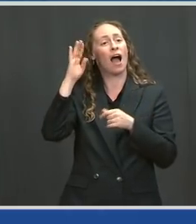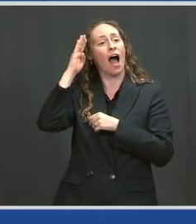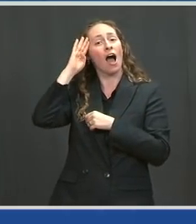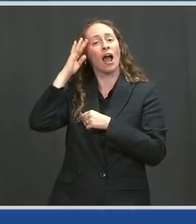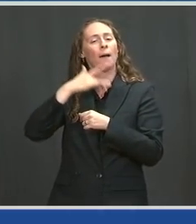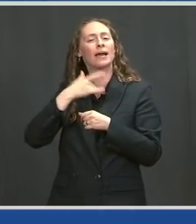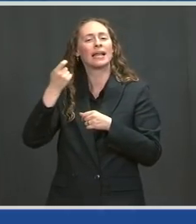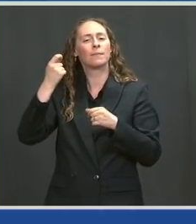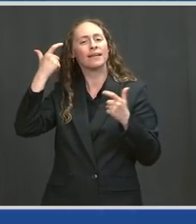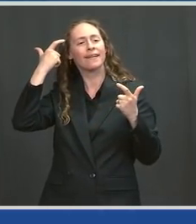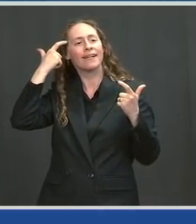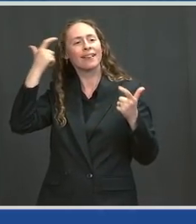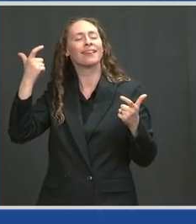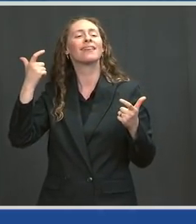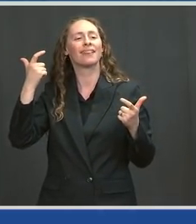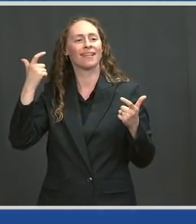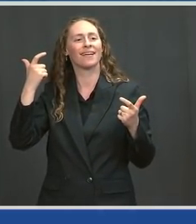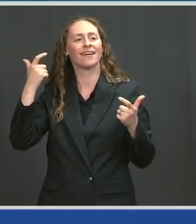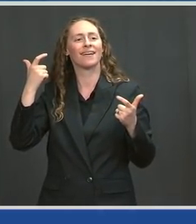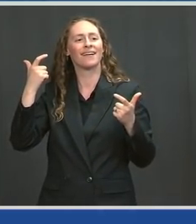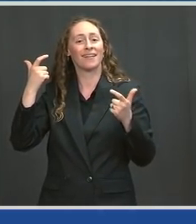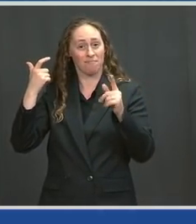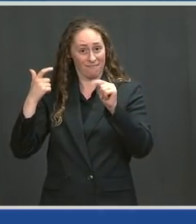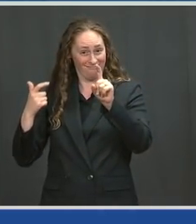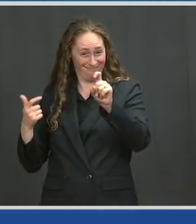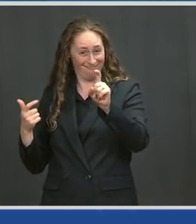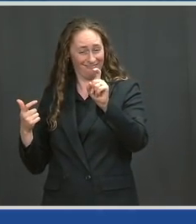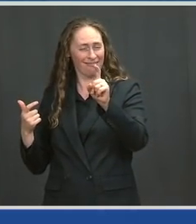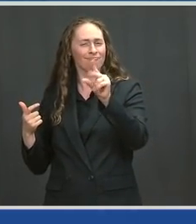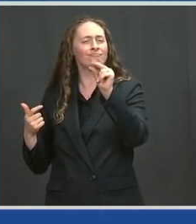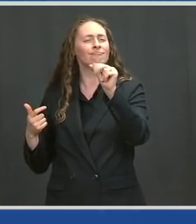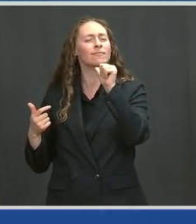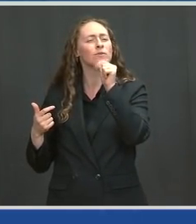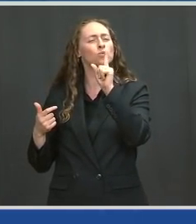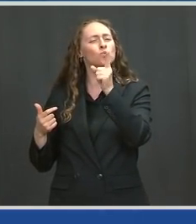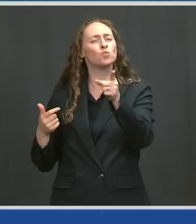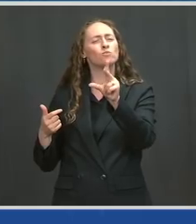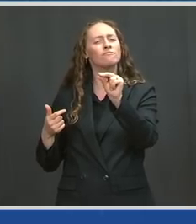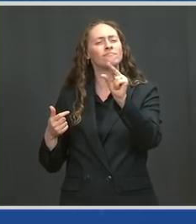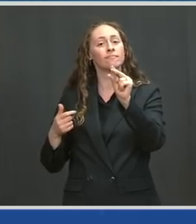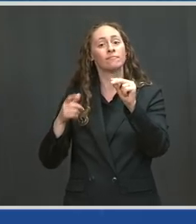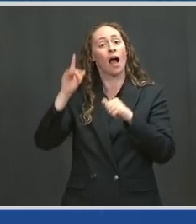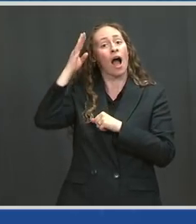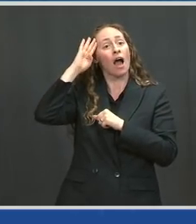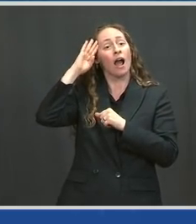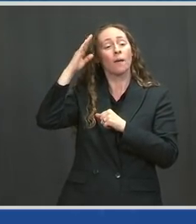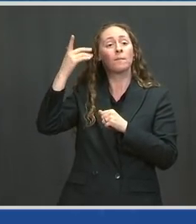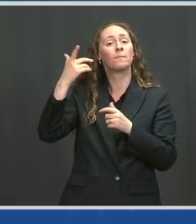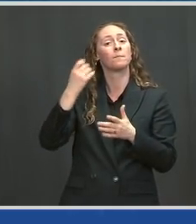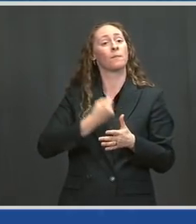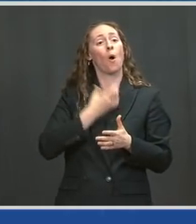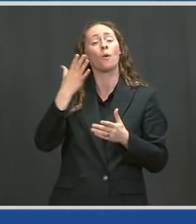That's not why I did it. I did it because they're the best poets in the world. You can smile, it's okay. It's true.